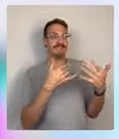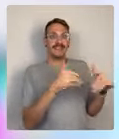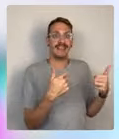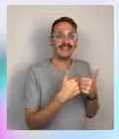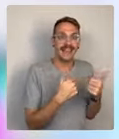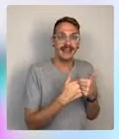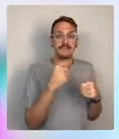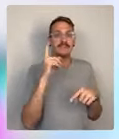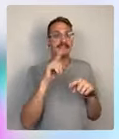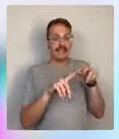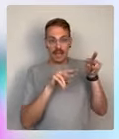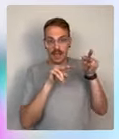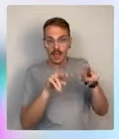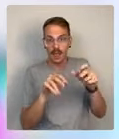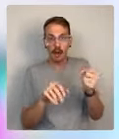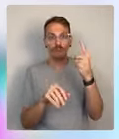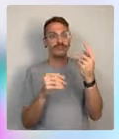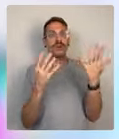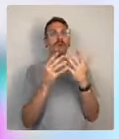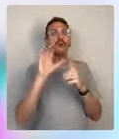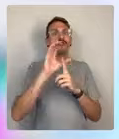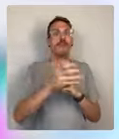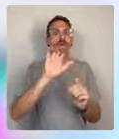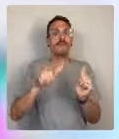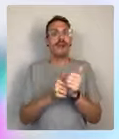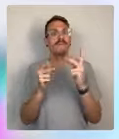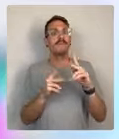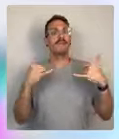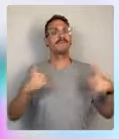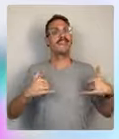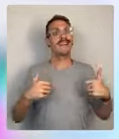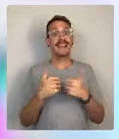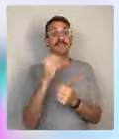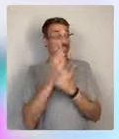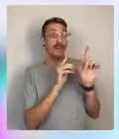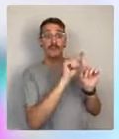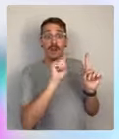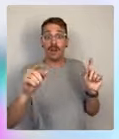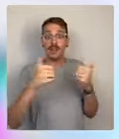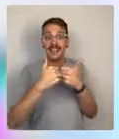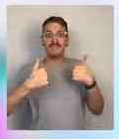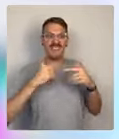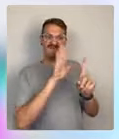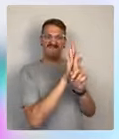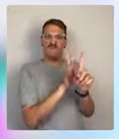because AI can't play games. AI can't understand that the culture of play,